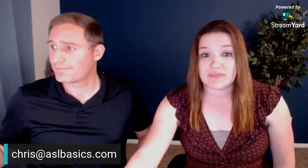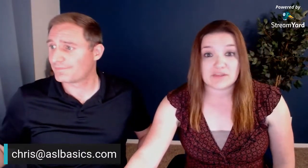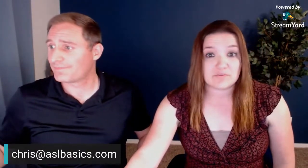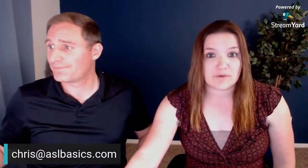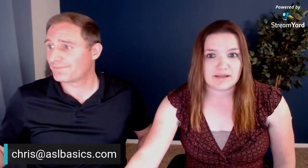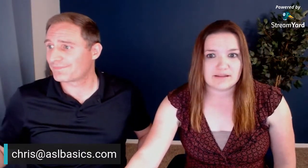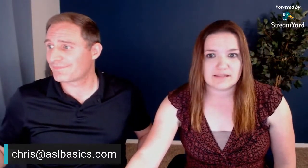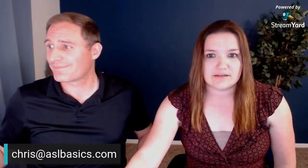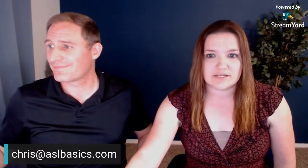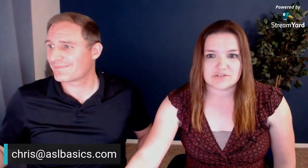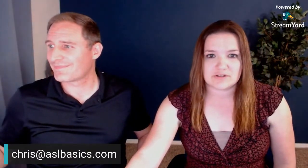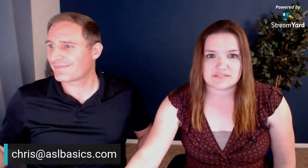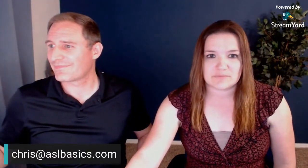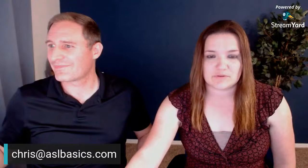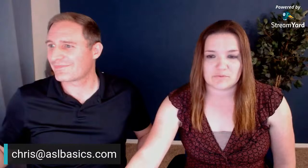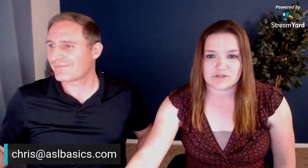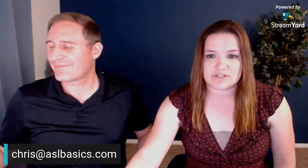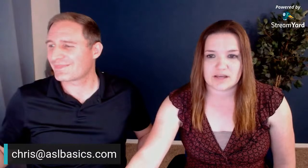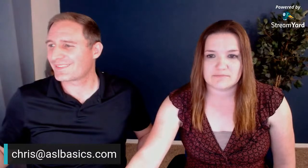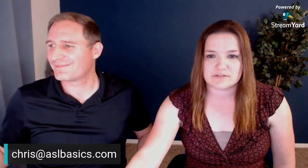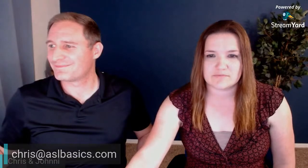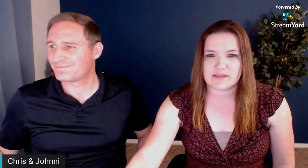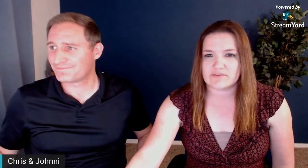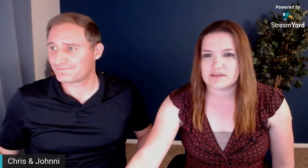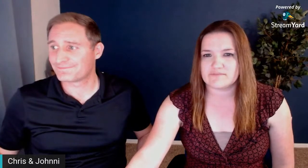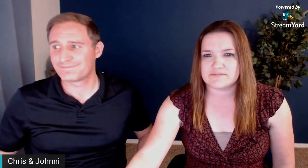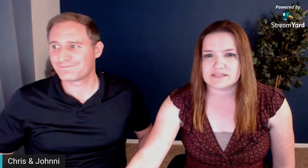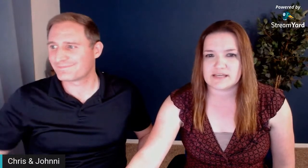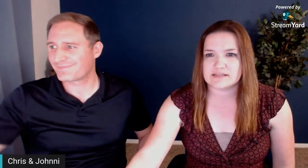that you won and then he'll get you all set up with the workshop did we ever hit 50 likes